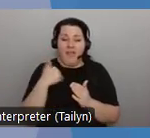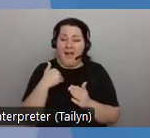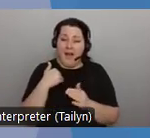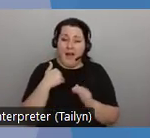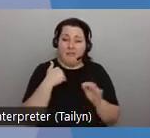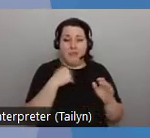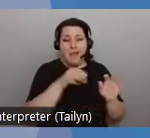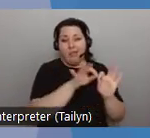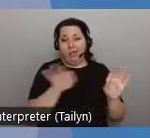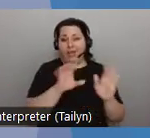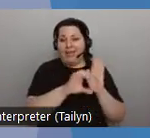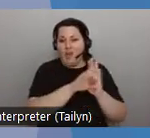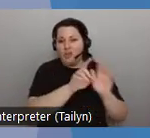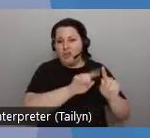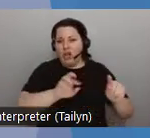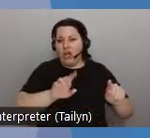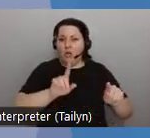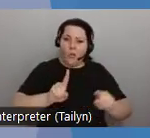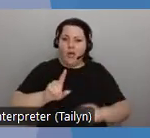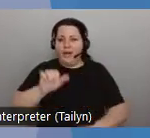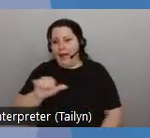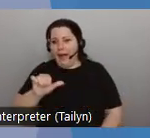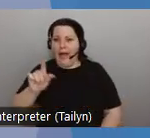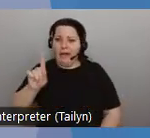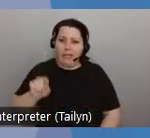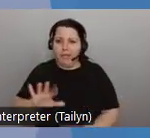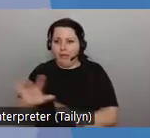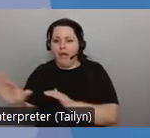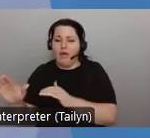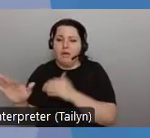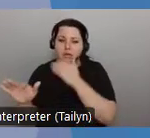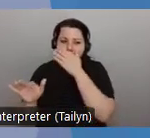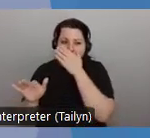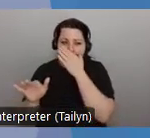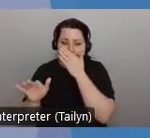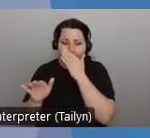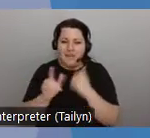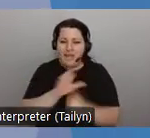inside a website instead of the homepage, it might have a long URL following it, especially if it's a search result